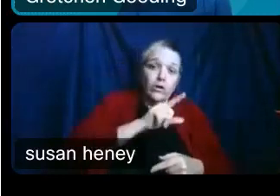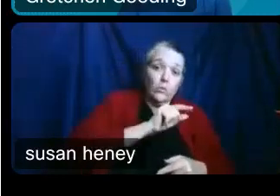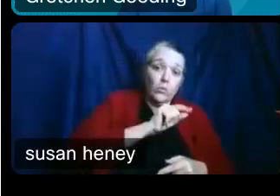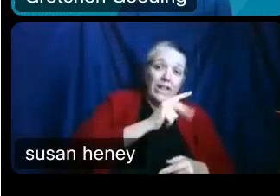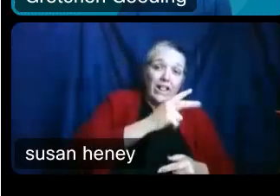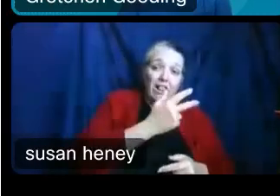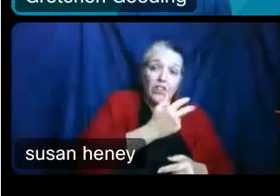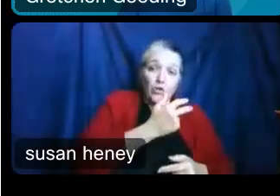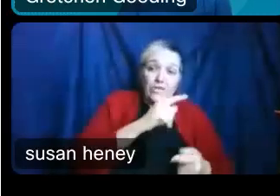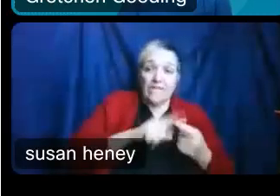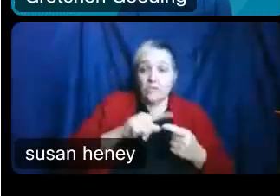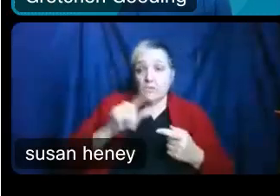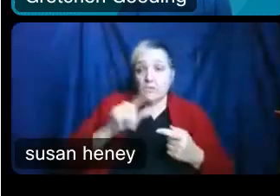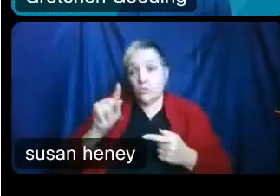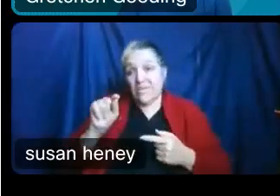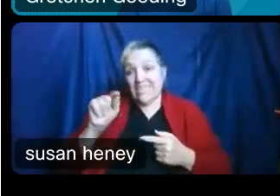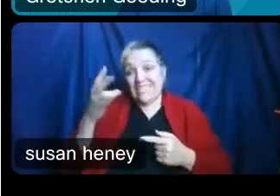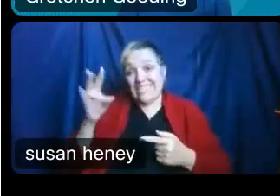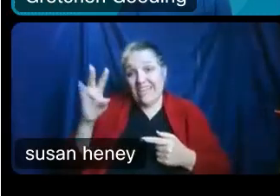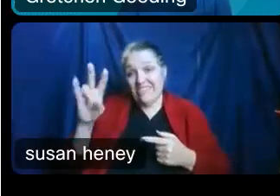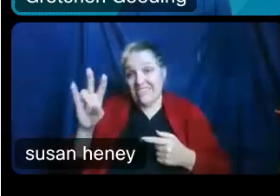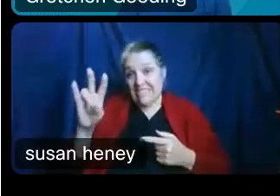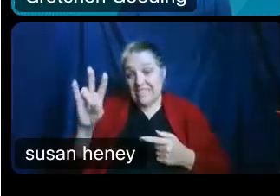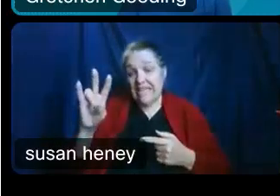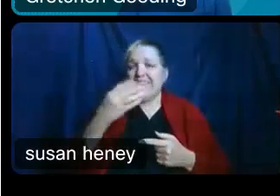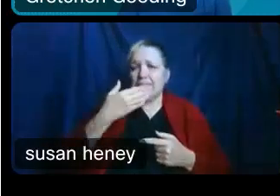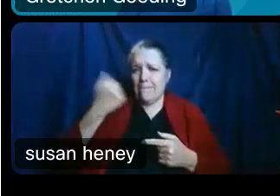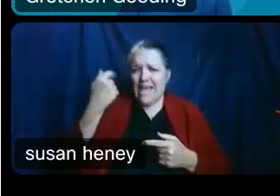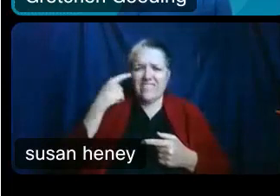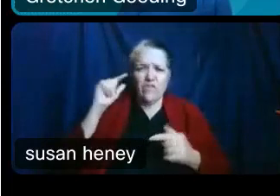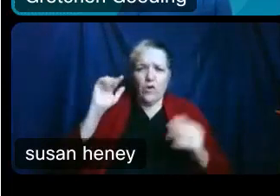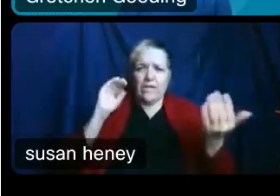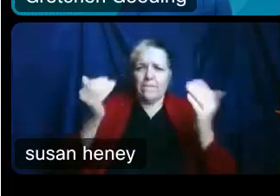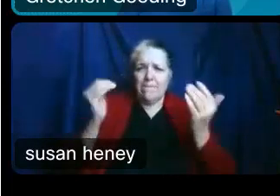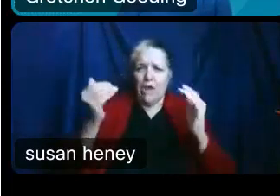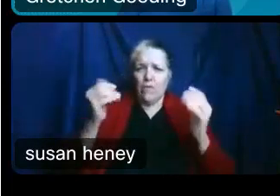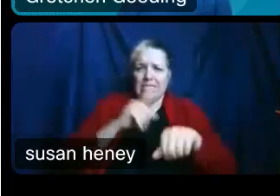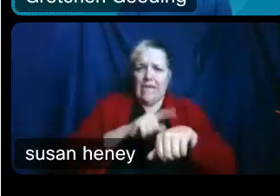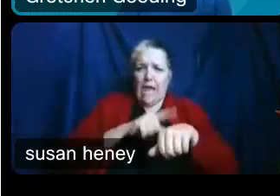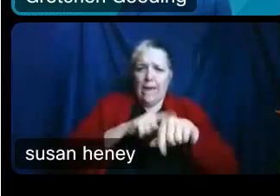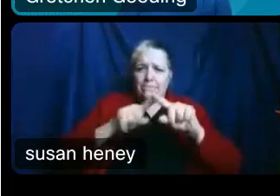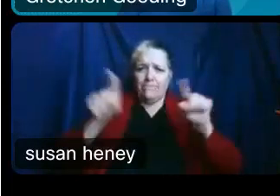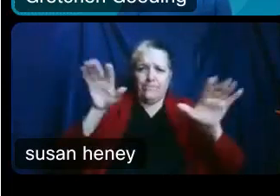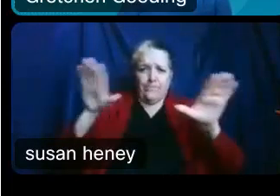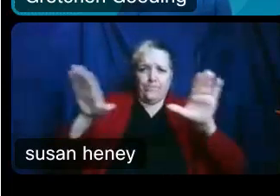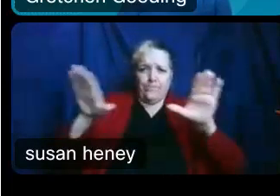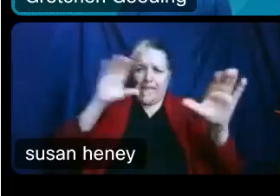This product is best for comparing estimates over time. Subject tables also like data profiles,